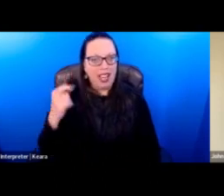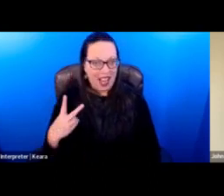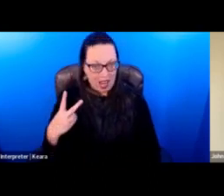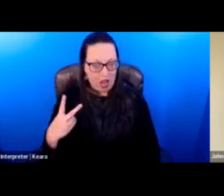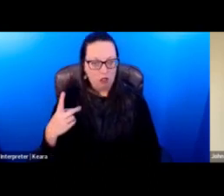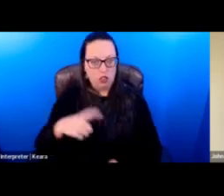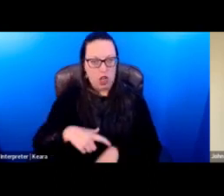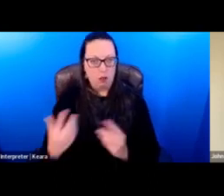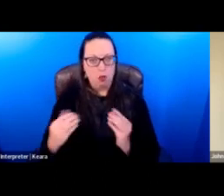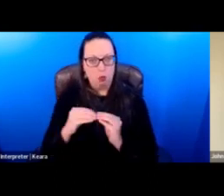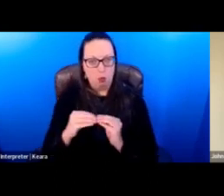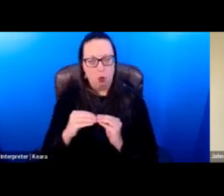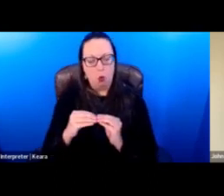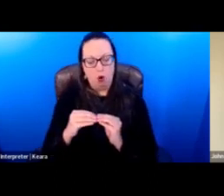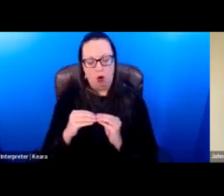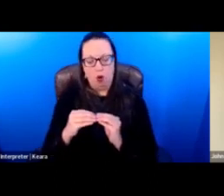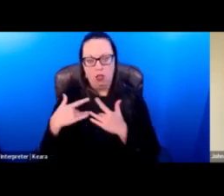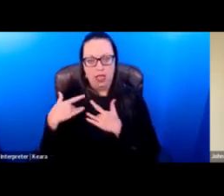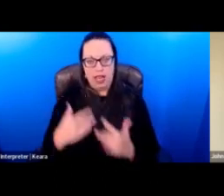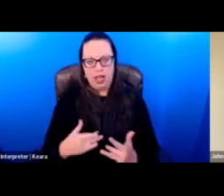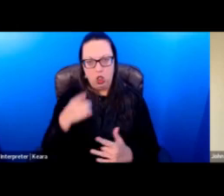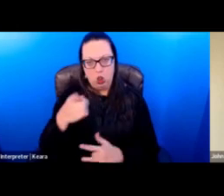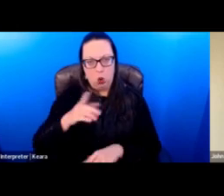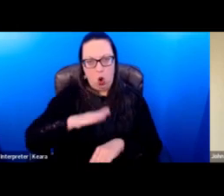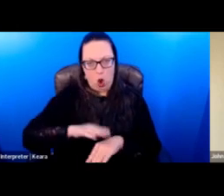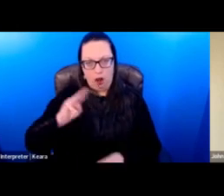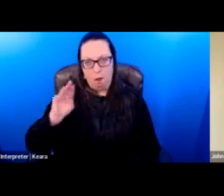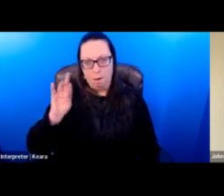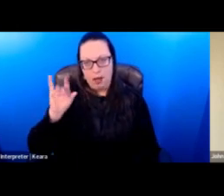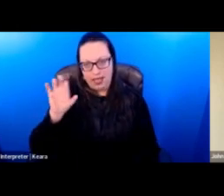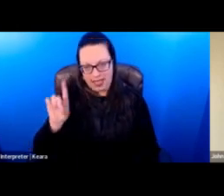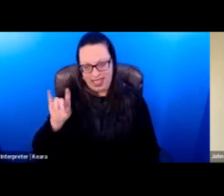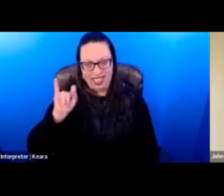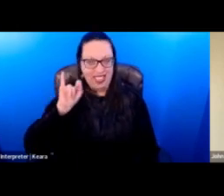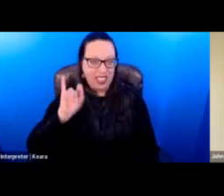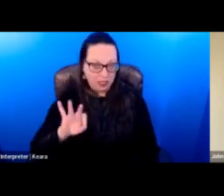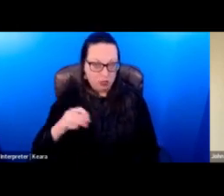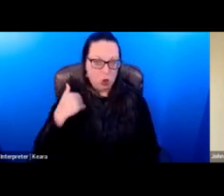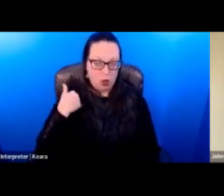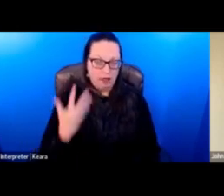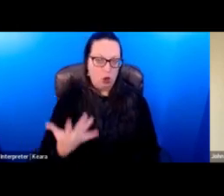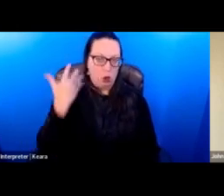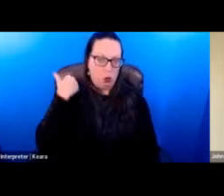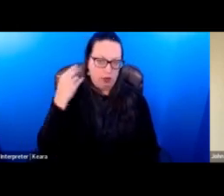likely that you're on Medicaid, if you had a previous history of moderate and severe traumatic brain injury. These data, by the